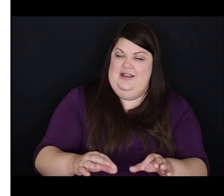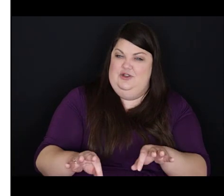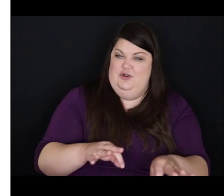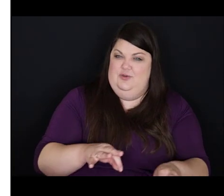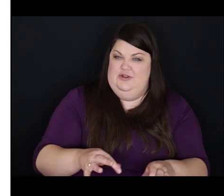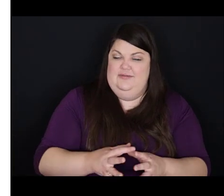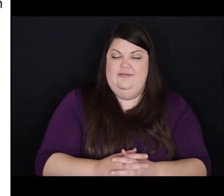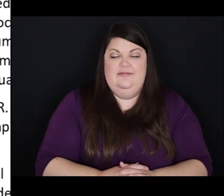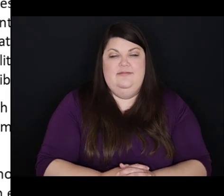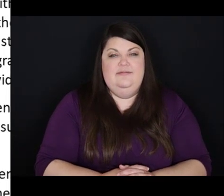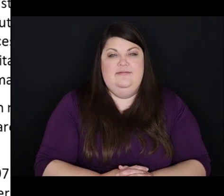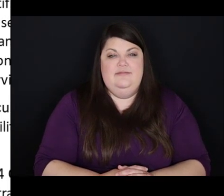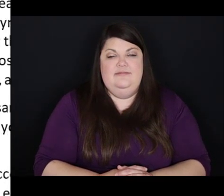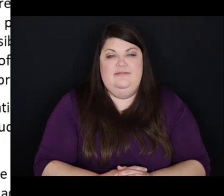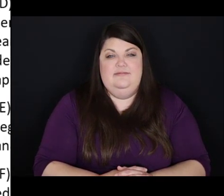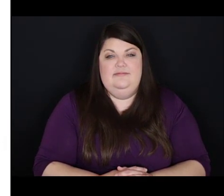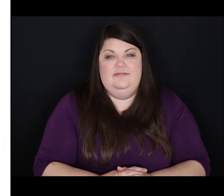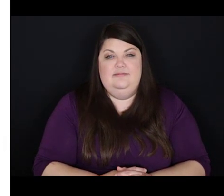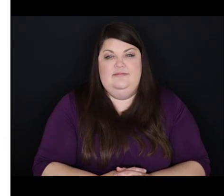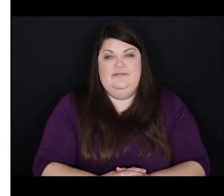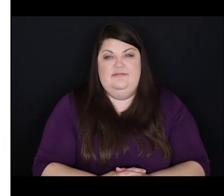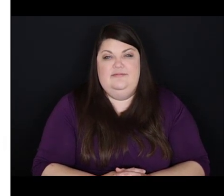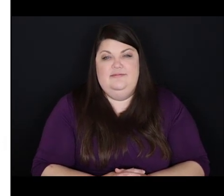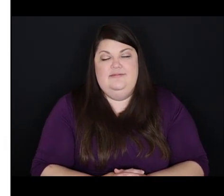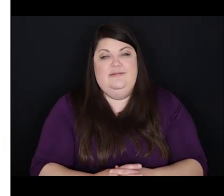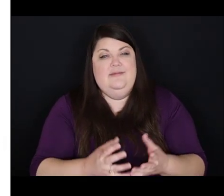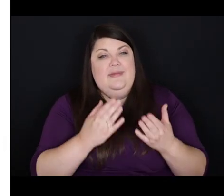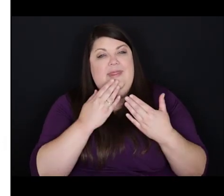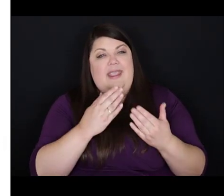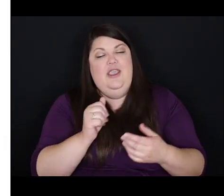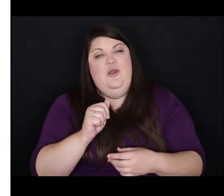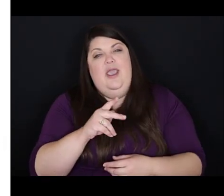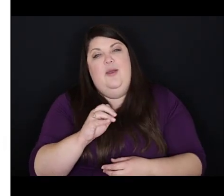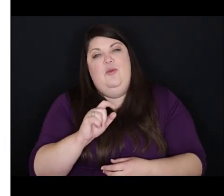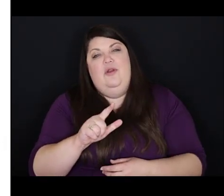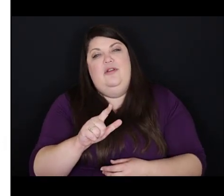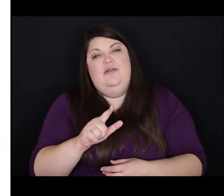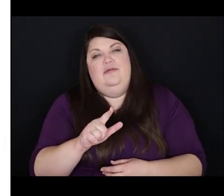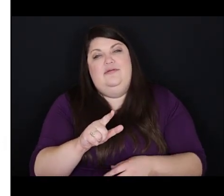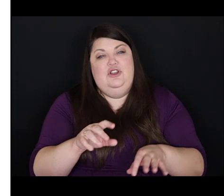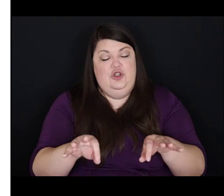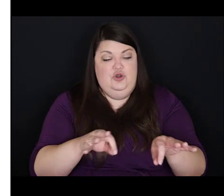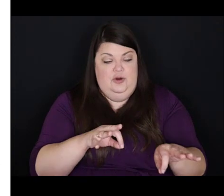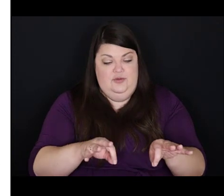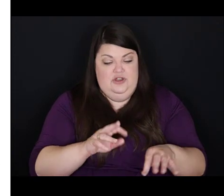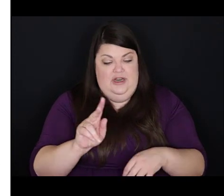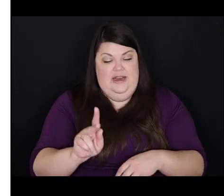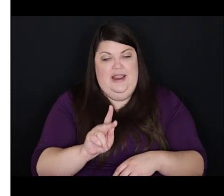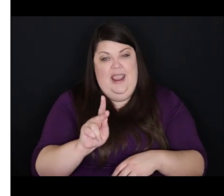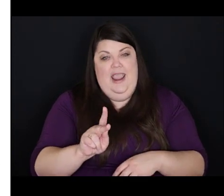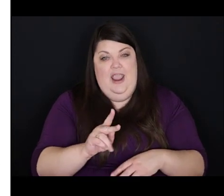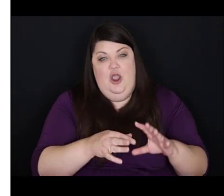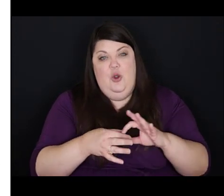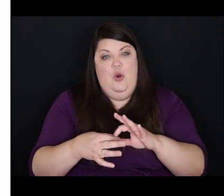[Shelley] Thank you, April. Description (k) - Coordination with Employers.